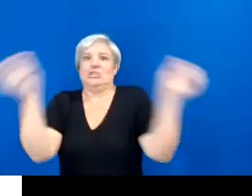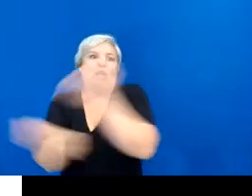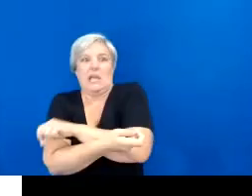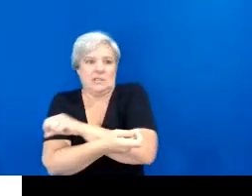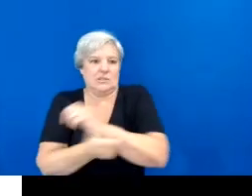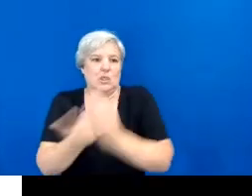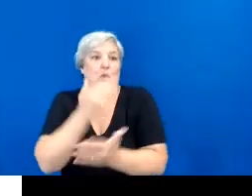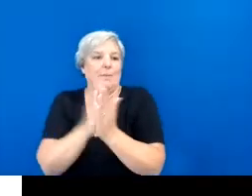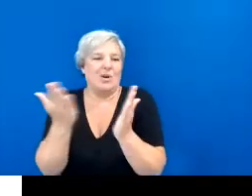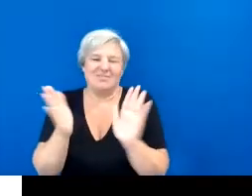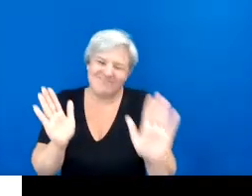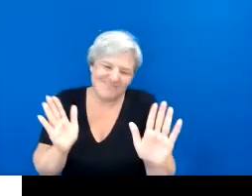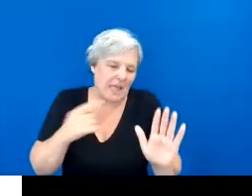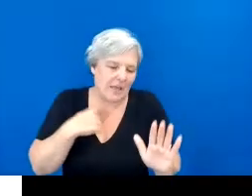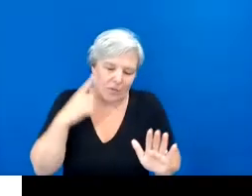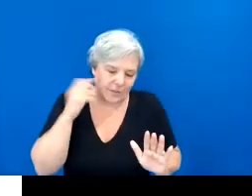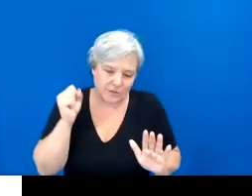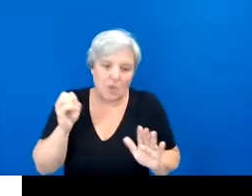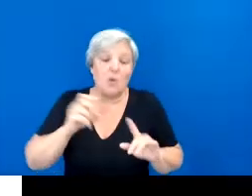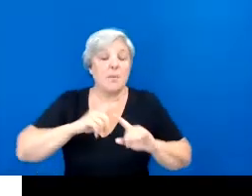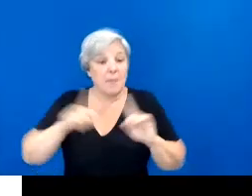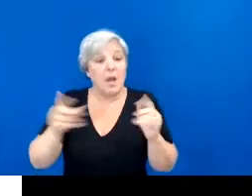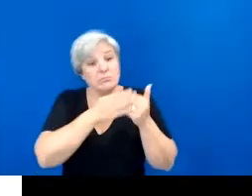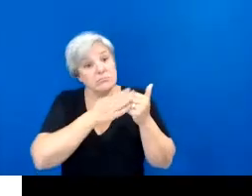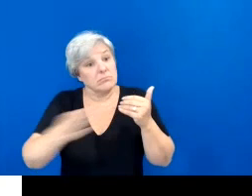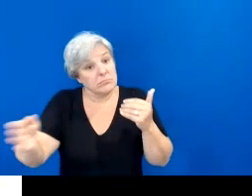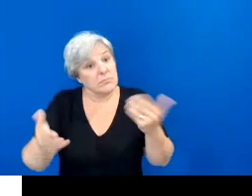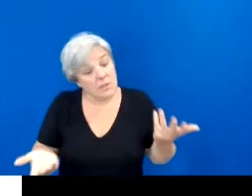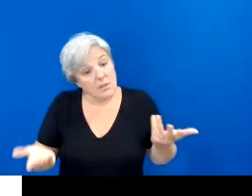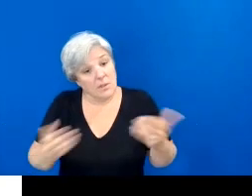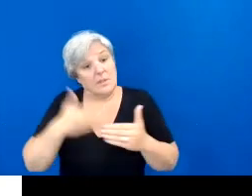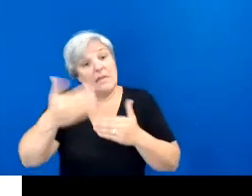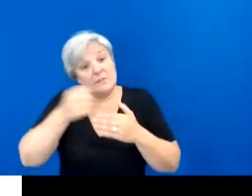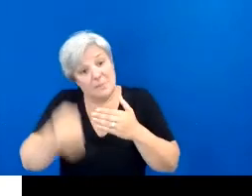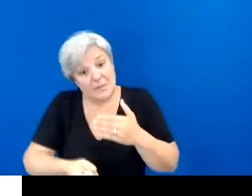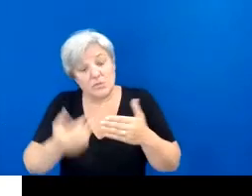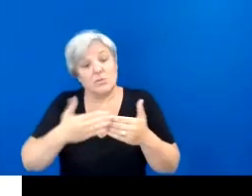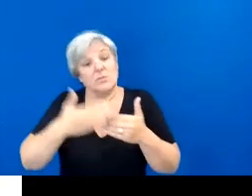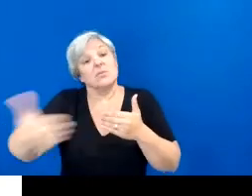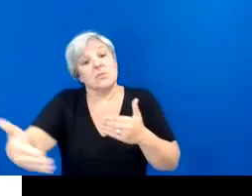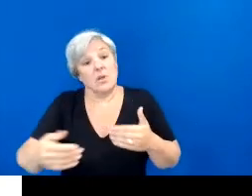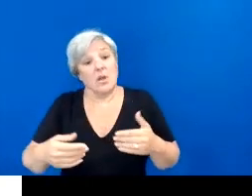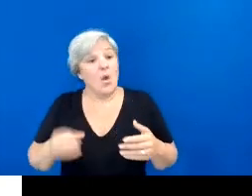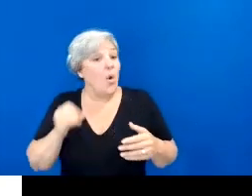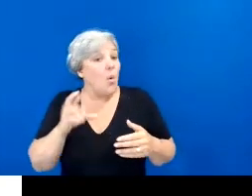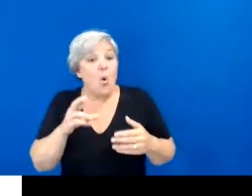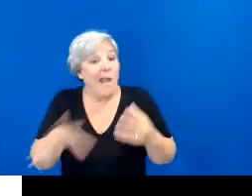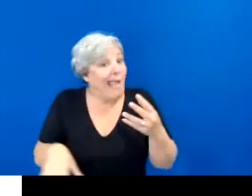But, you know, going forward, maybe in the future or maybe even something right now that you can use as a supplement.